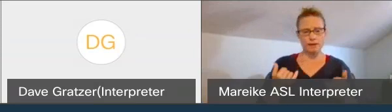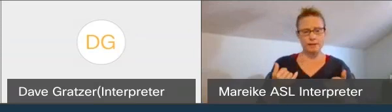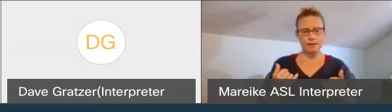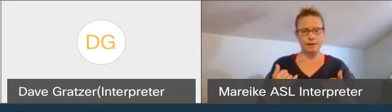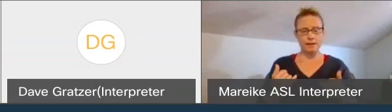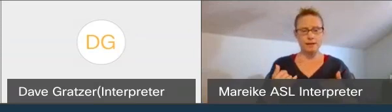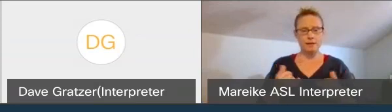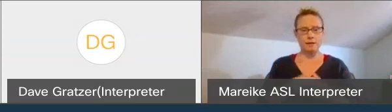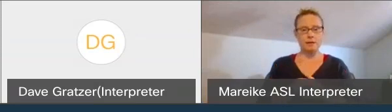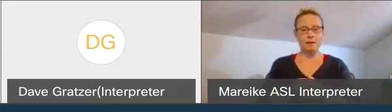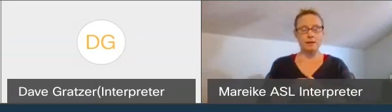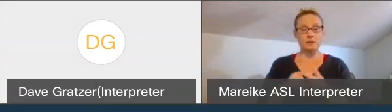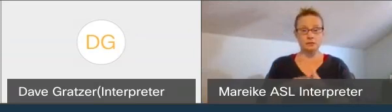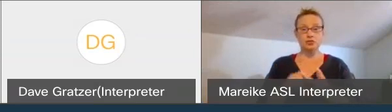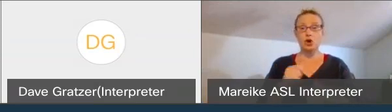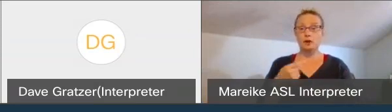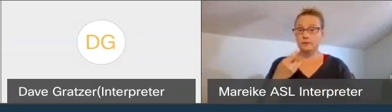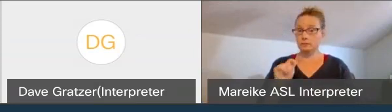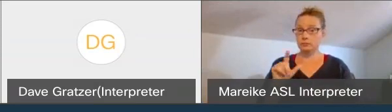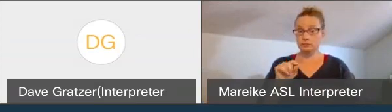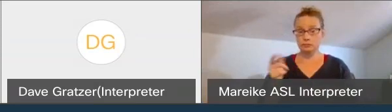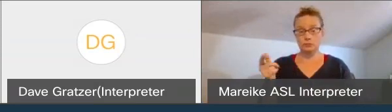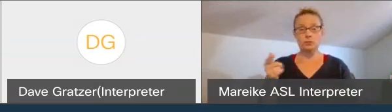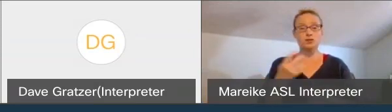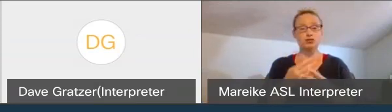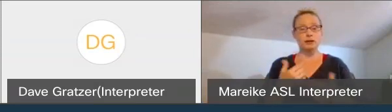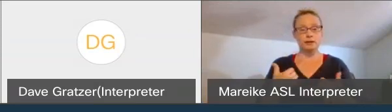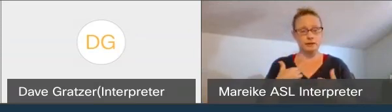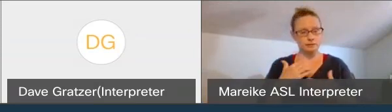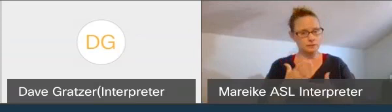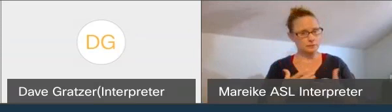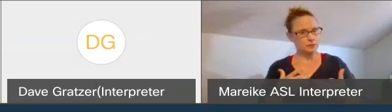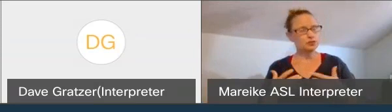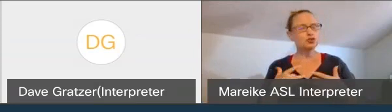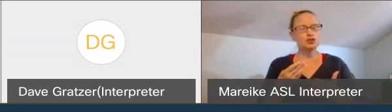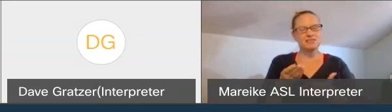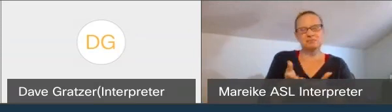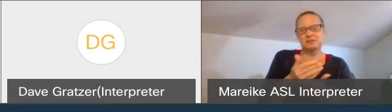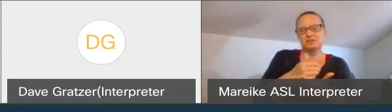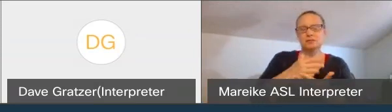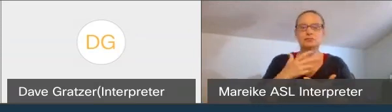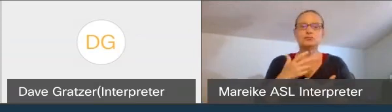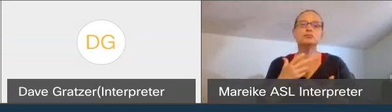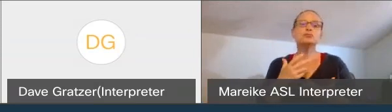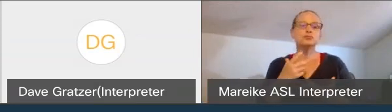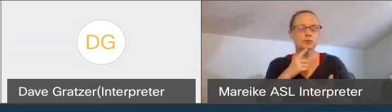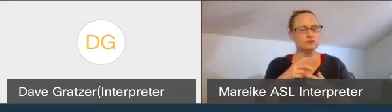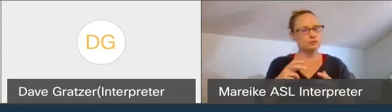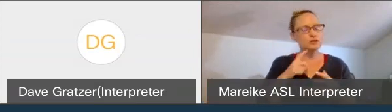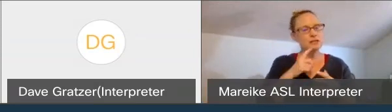Tanis: At the beginning of April 2021, the jail had concerns as to the budgetary side of MAAP, causing a freeze on the incarceration track of MAAP.